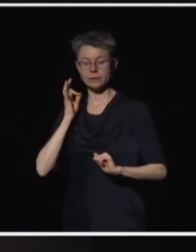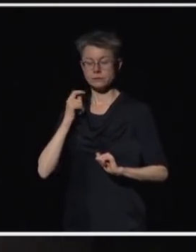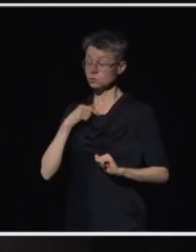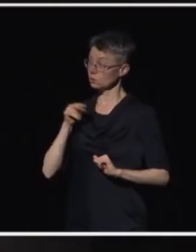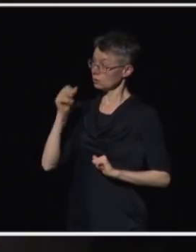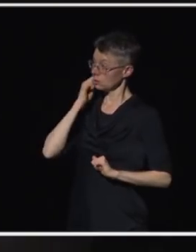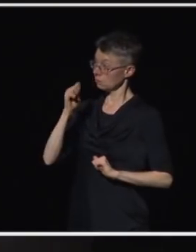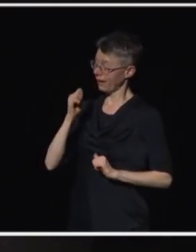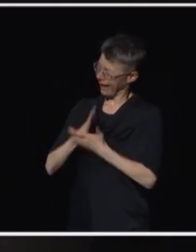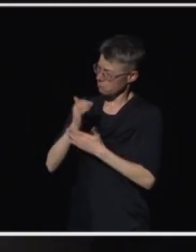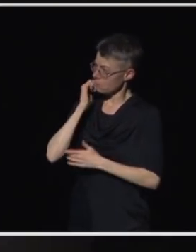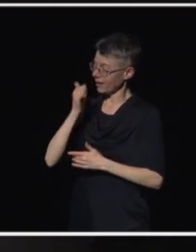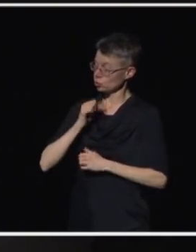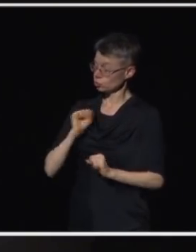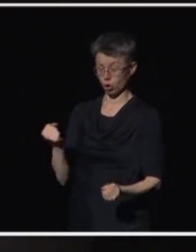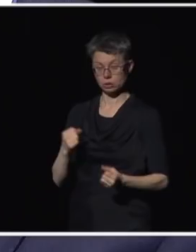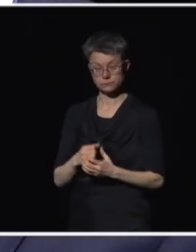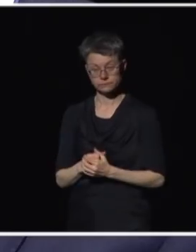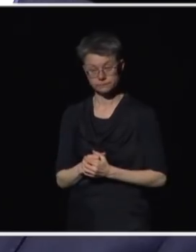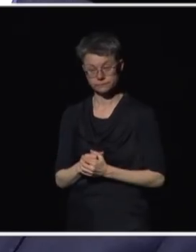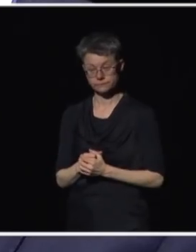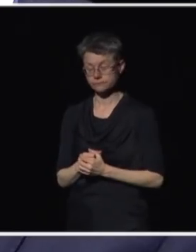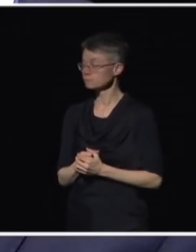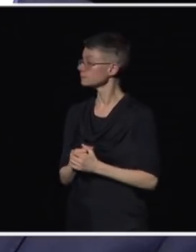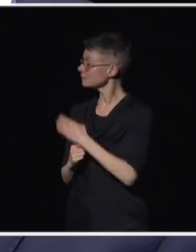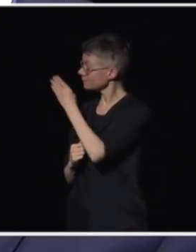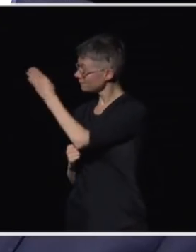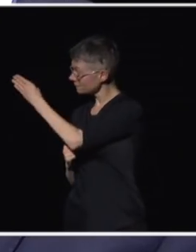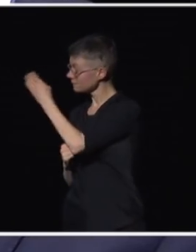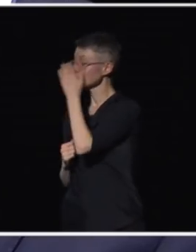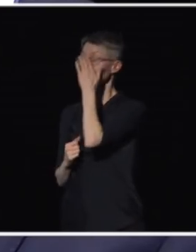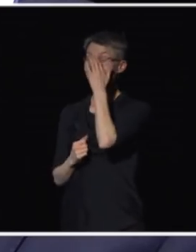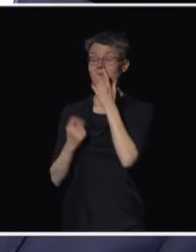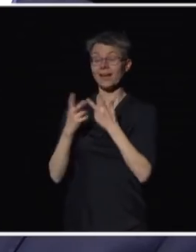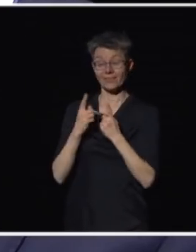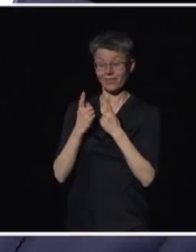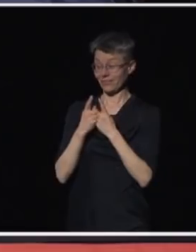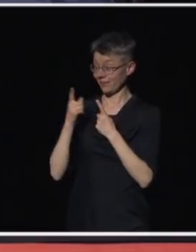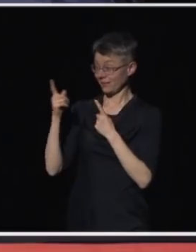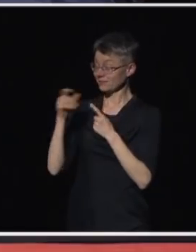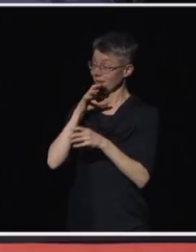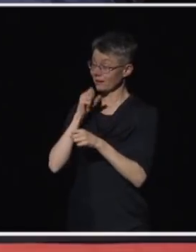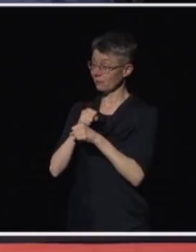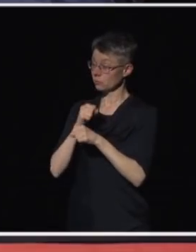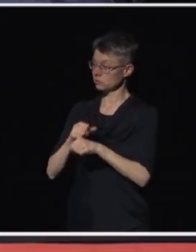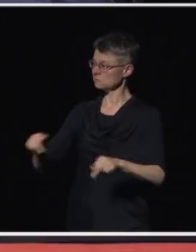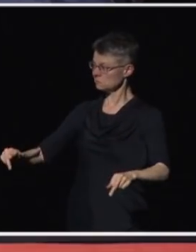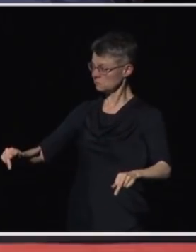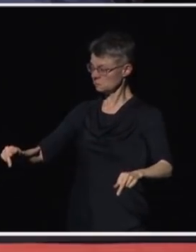Another thing that was shocking was the level of intransigence towards his government. Yeah. The guy's literally trying to save capitalism, I suppose, in the United States.